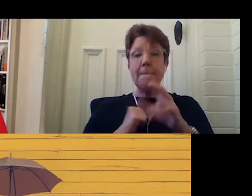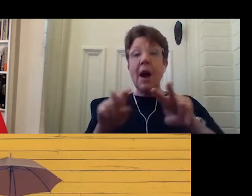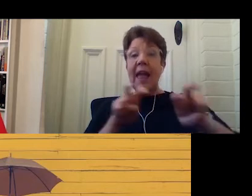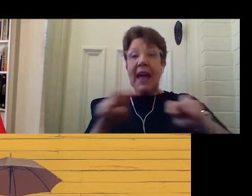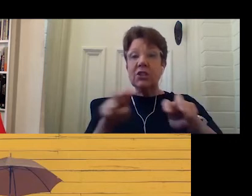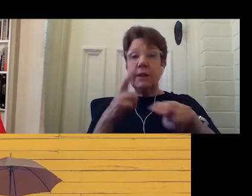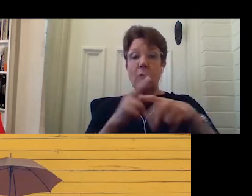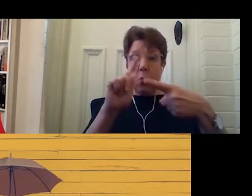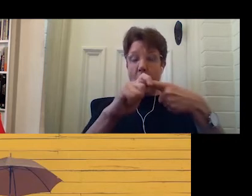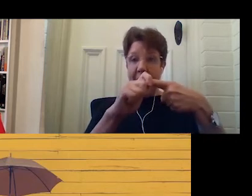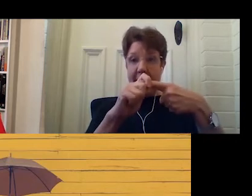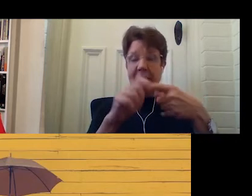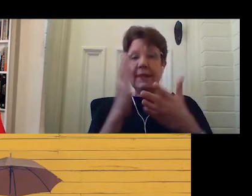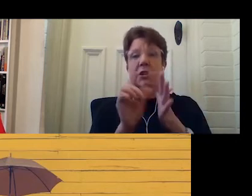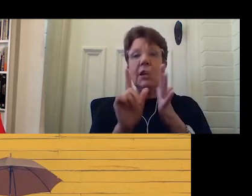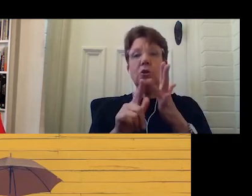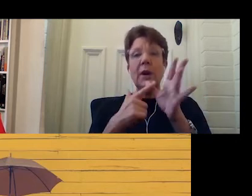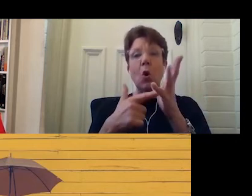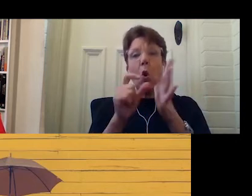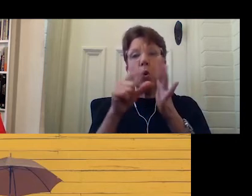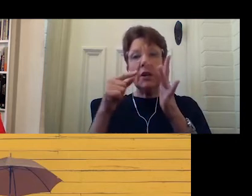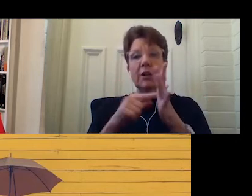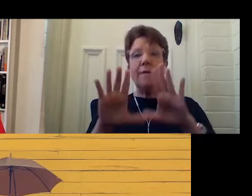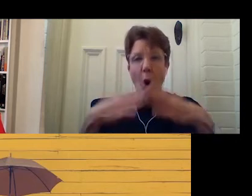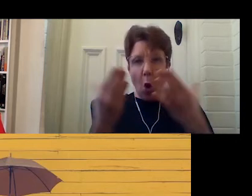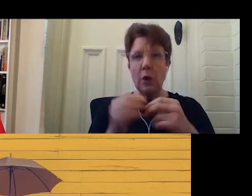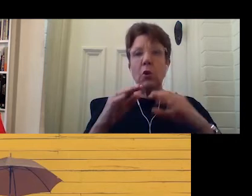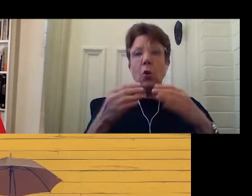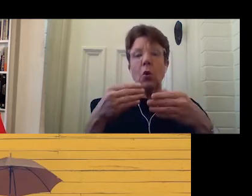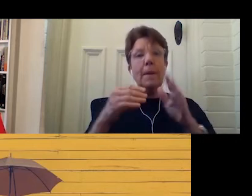is conduct an audit for all of your marketing - what's working, what are